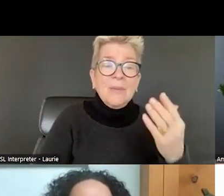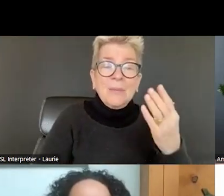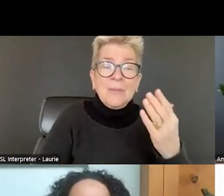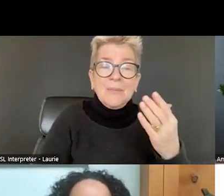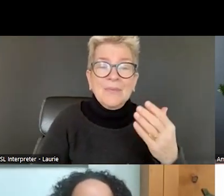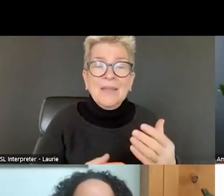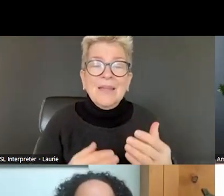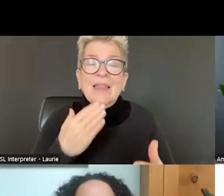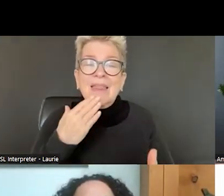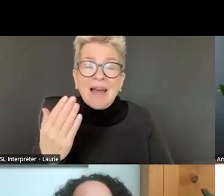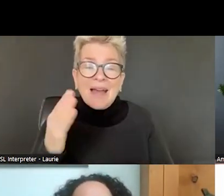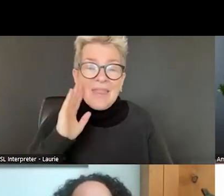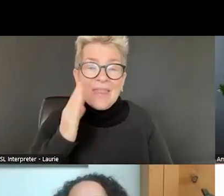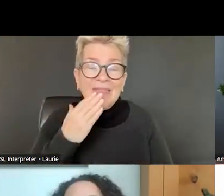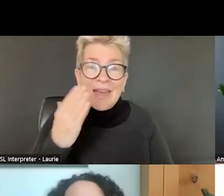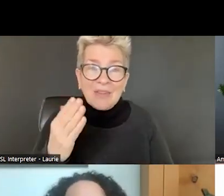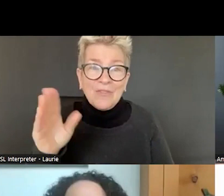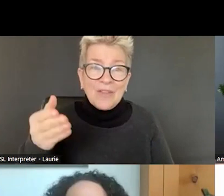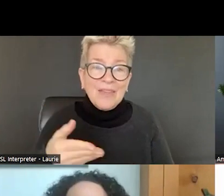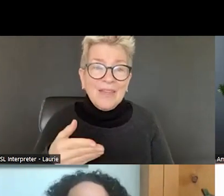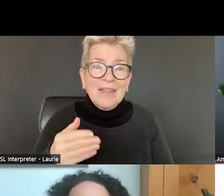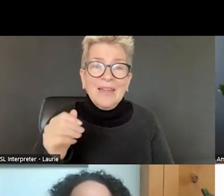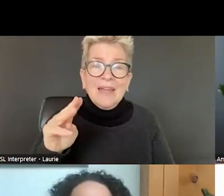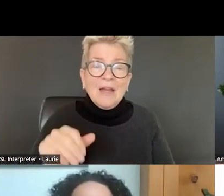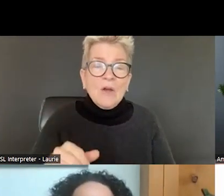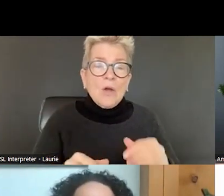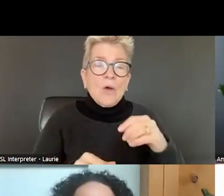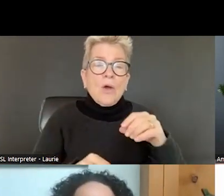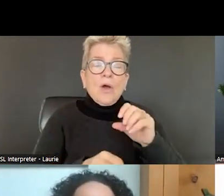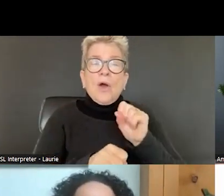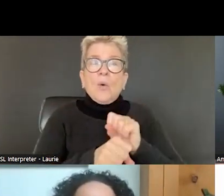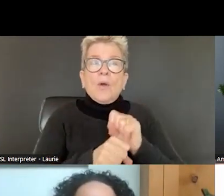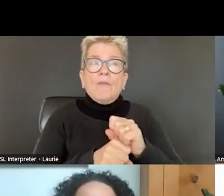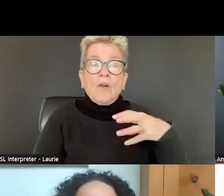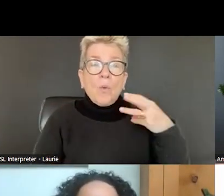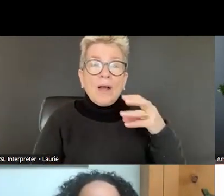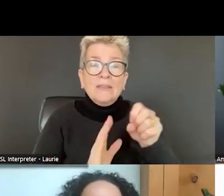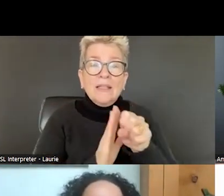for the intro. So I work for Washington State Employees Credit Union. I am one of a team